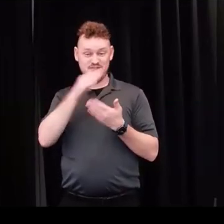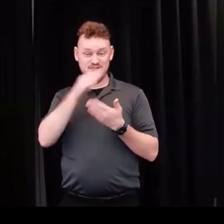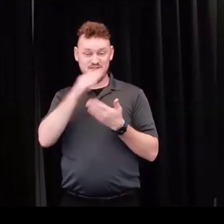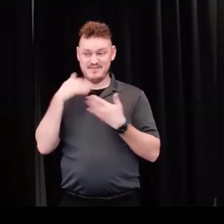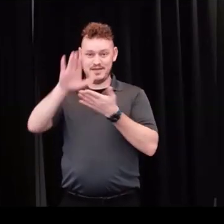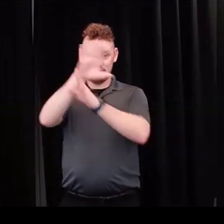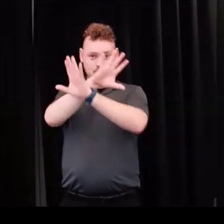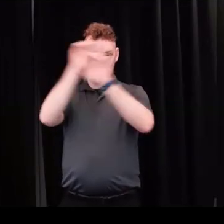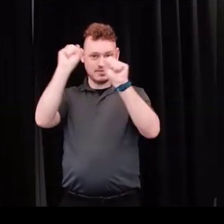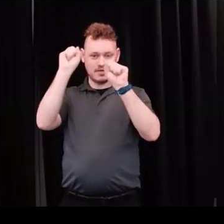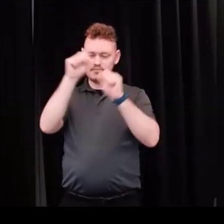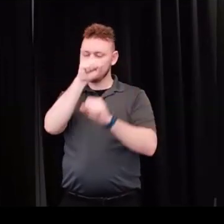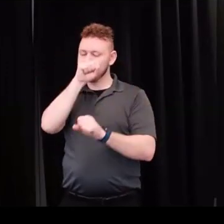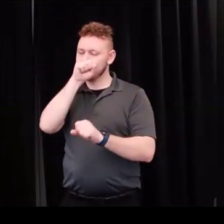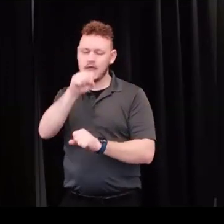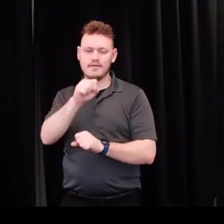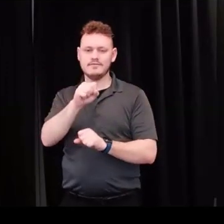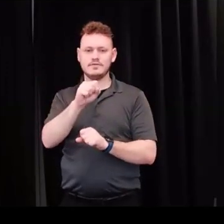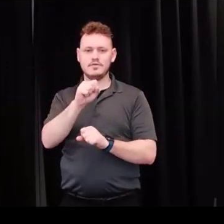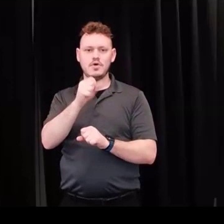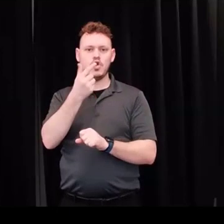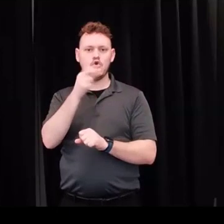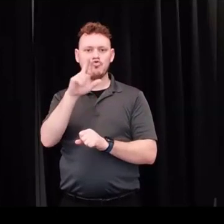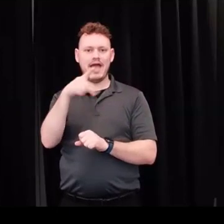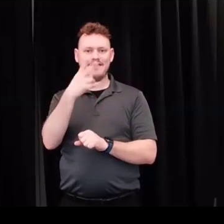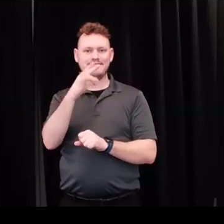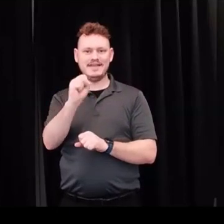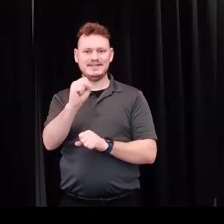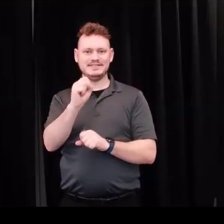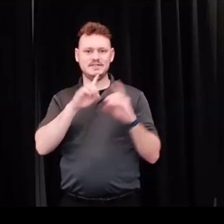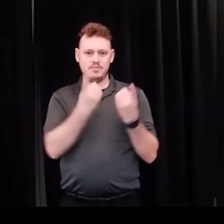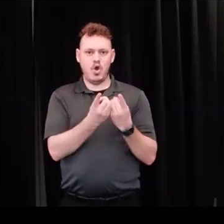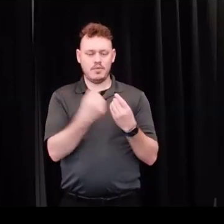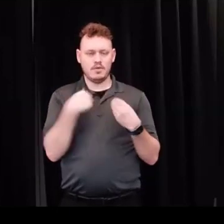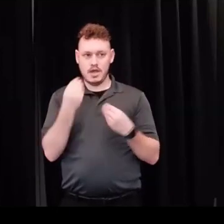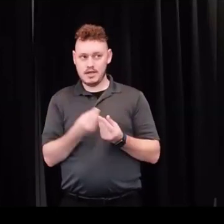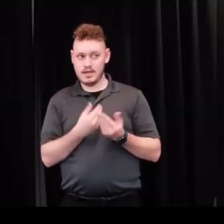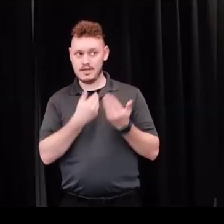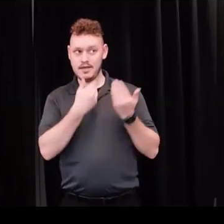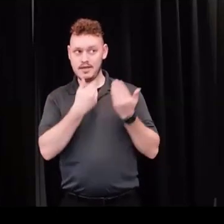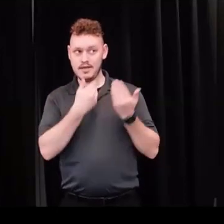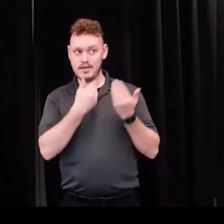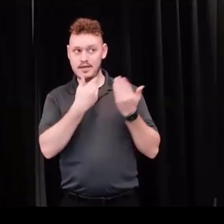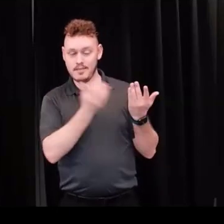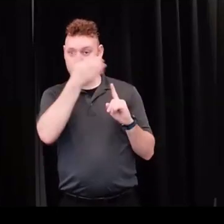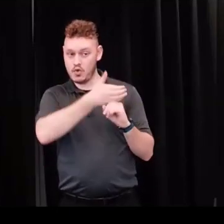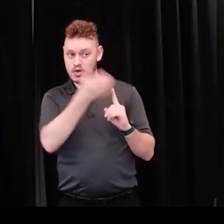who loves our graphics department and when I introduced the concept of personas to him, he like